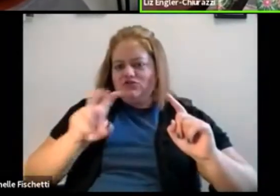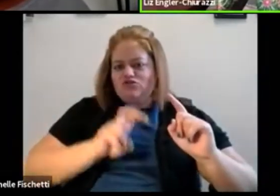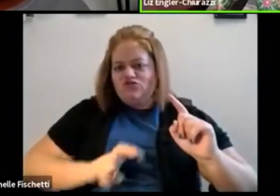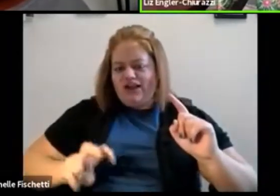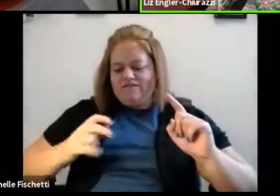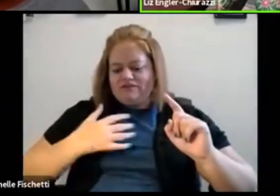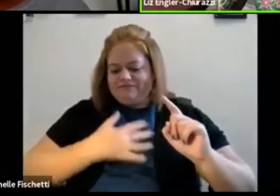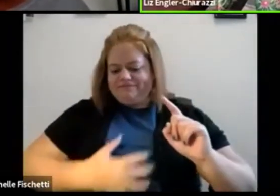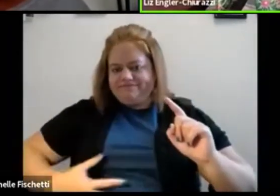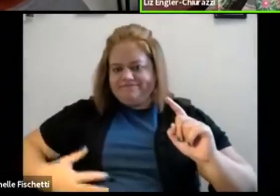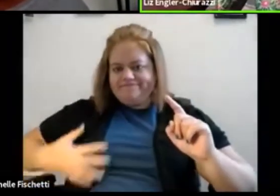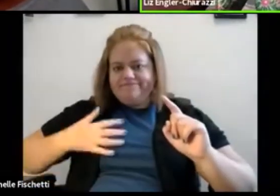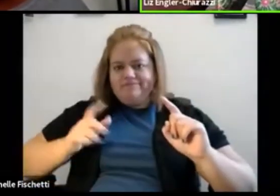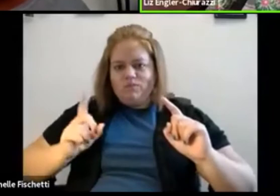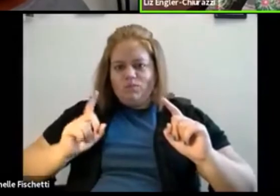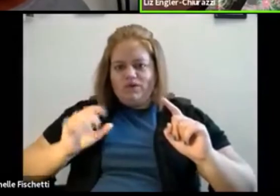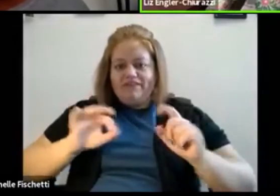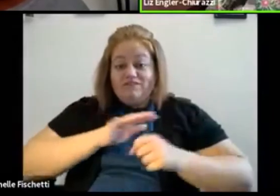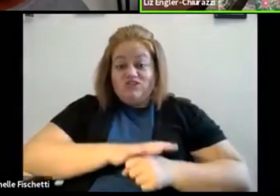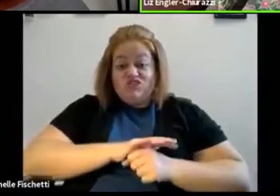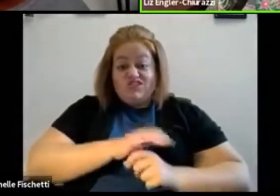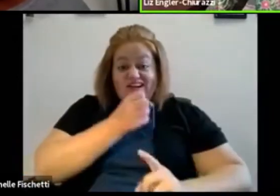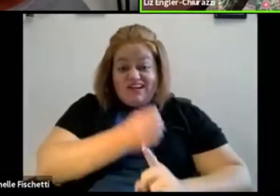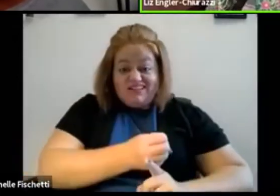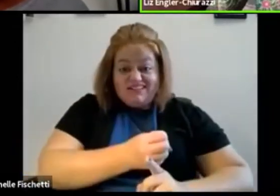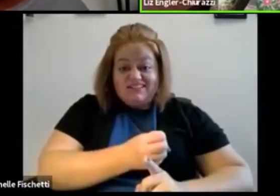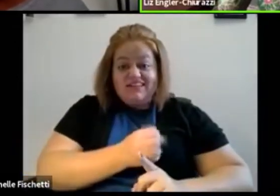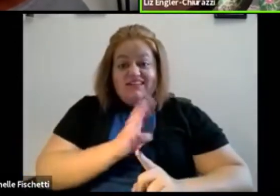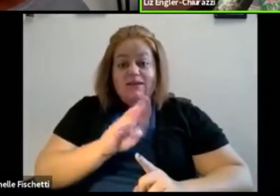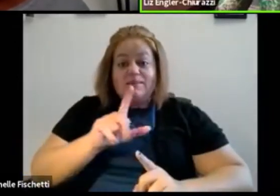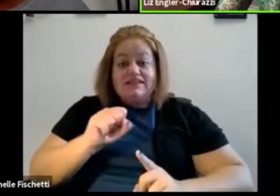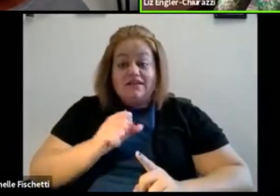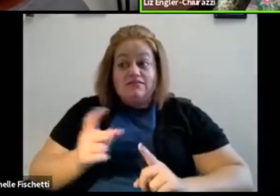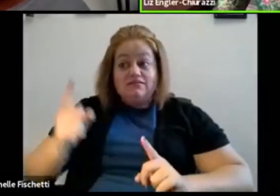that's happened and what they do once they get there. That's a really great